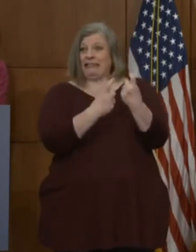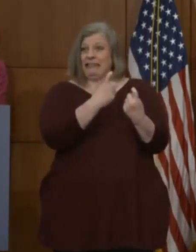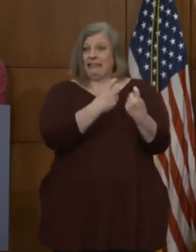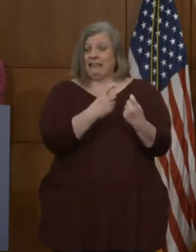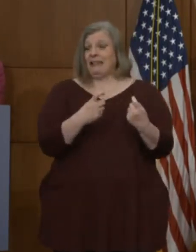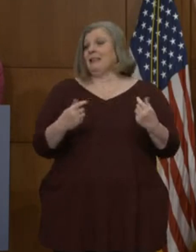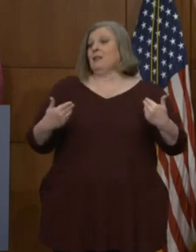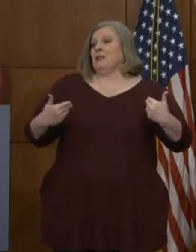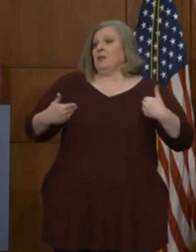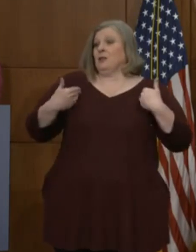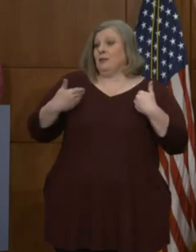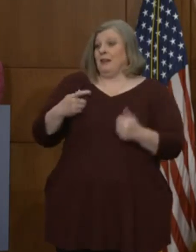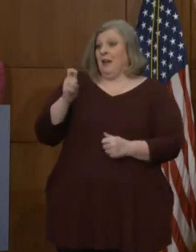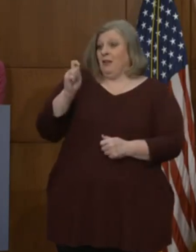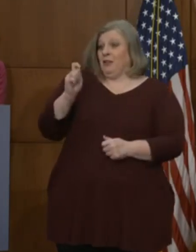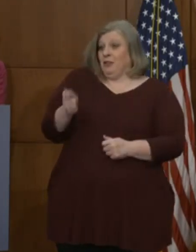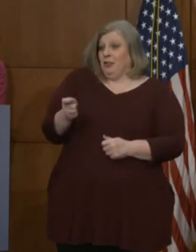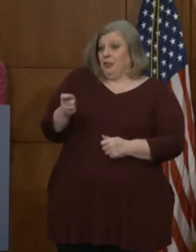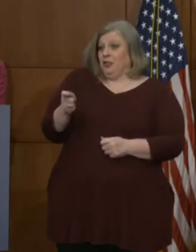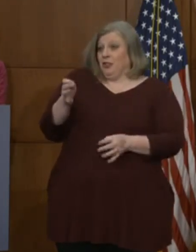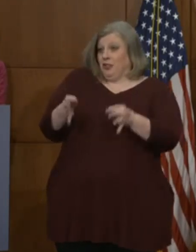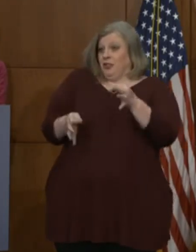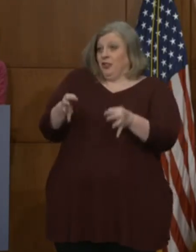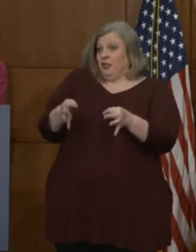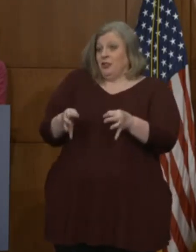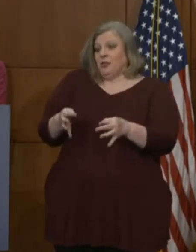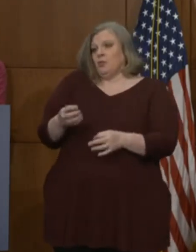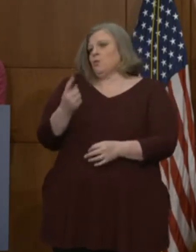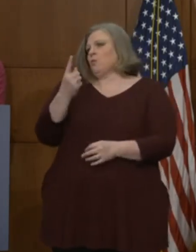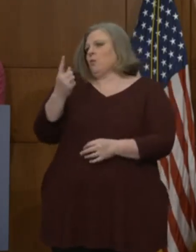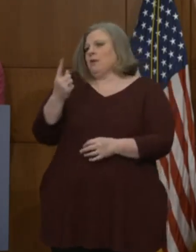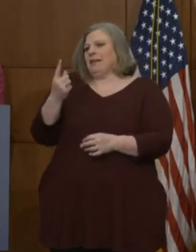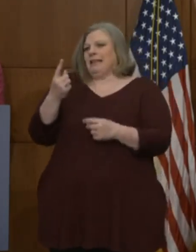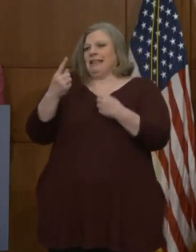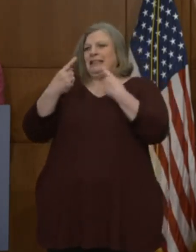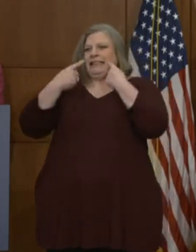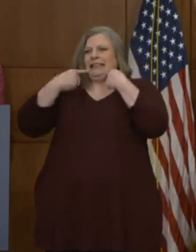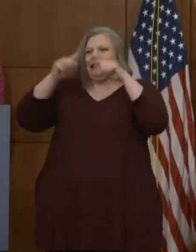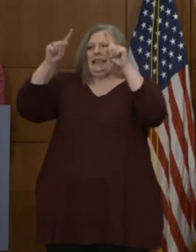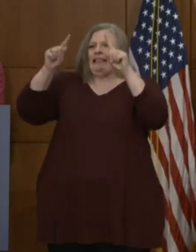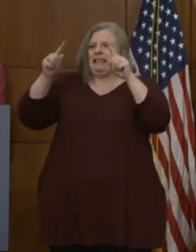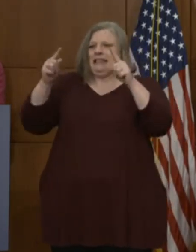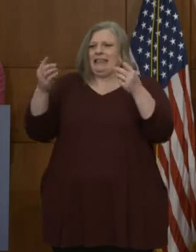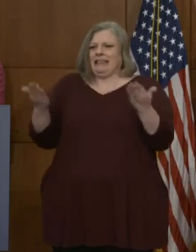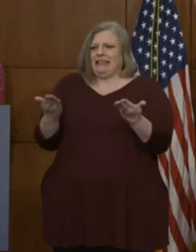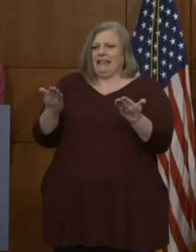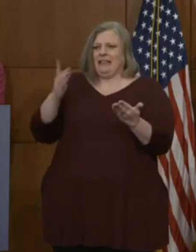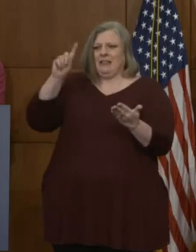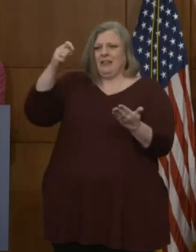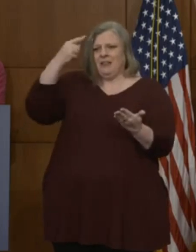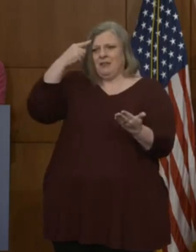THERE ENQUIRE RES- YOU KNOW JUVENILE JUSTICE TRANSFORMATION JUVENILE JUSTICE TRANSFORMATION HAS BEEN ONE OF THE REAL. HAS BEEN ONE OF THE REAL. SUCCESSES SUCCESSES OF THIS SUCCESSES SUCCESSES OF THIS ADMINISTRATION IN THE PRECEDING